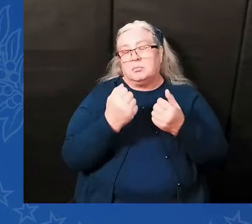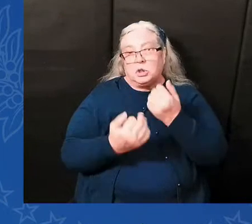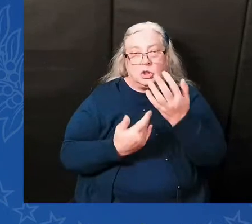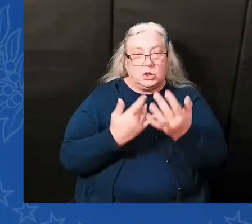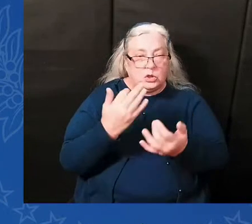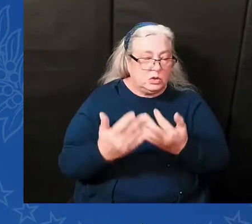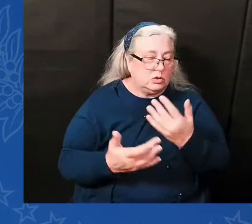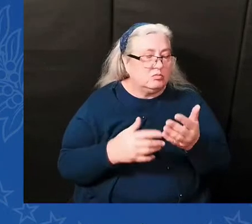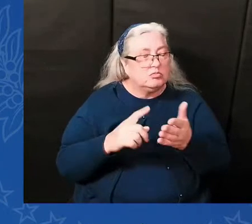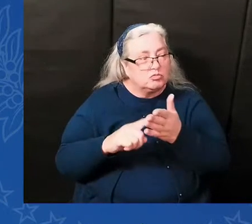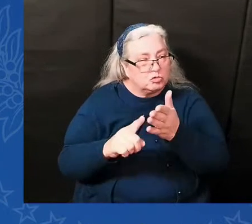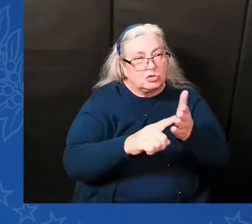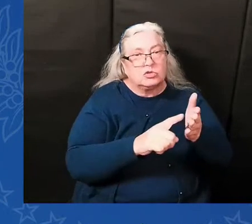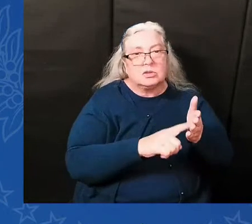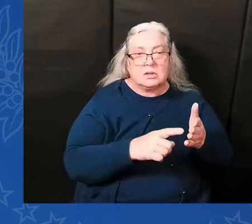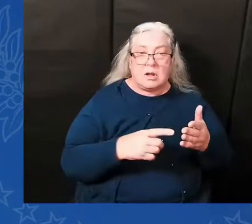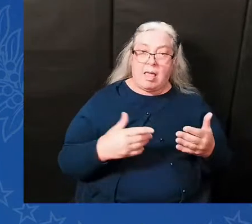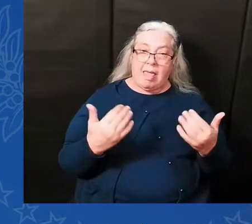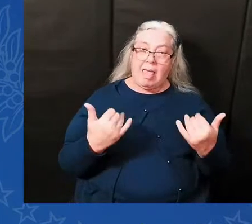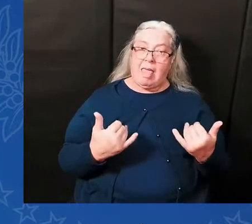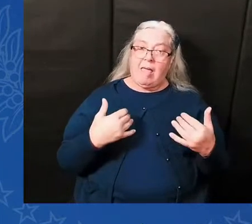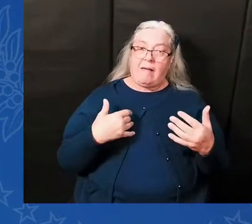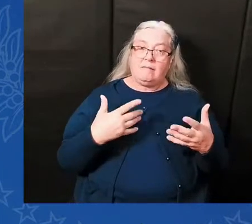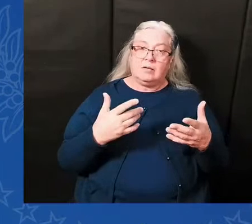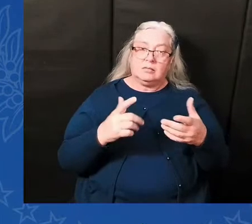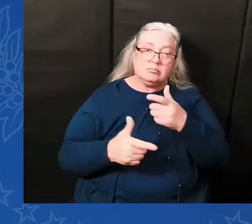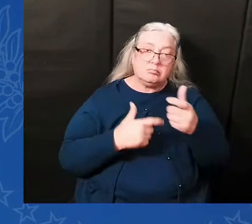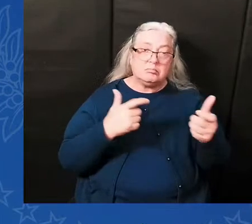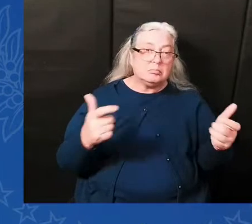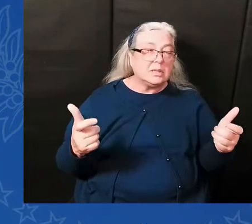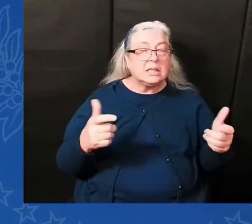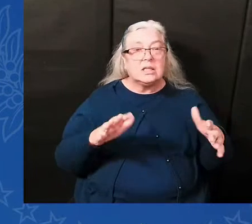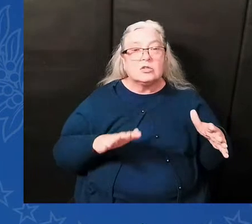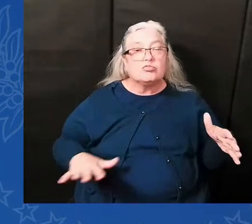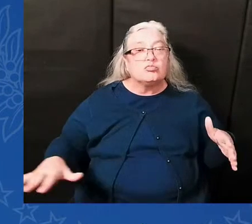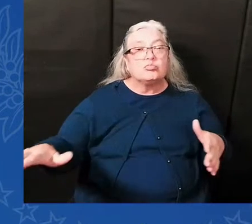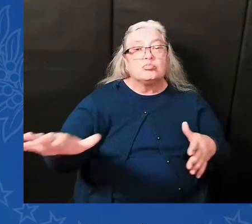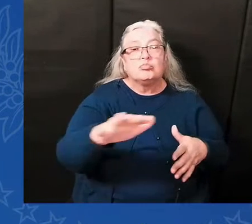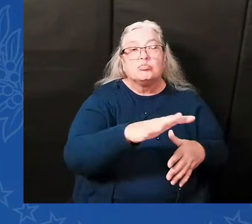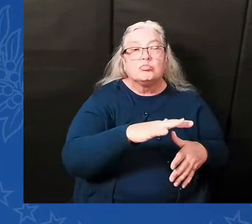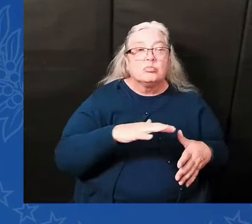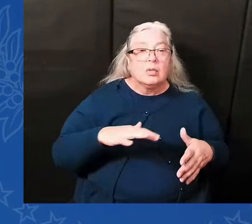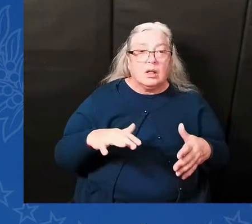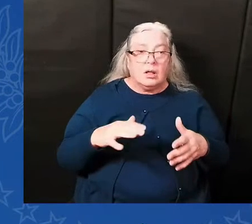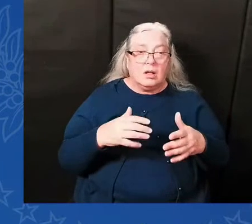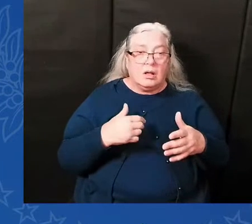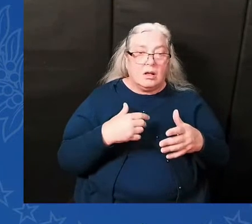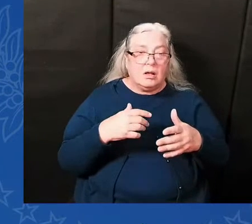And they're used to incinerate -- they're used to incinerate wastes of war: tires, poisonous chemicals, jet fuel, and so much more.